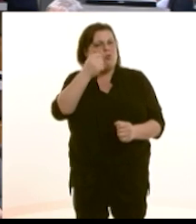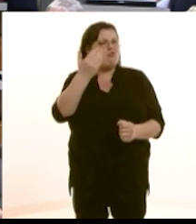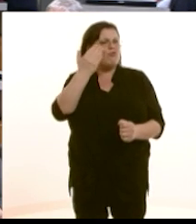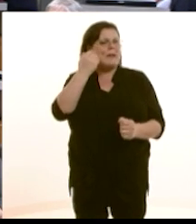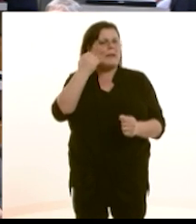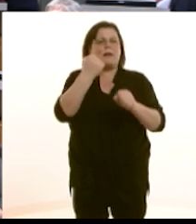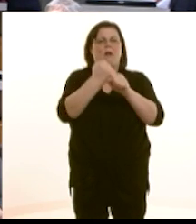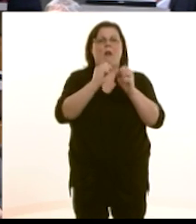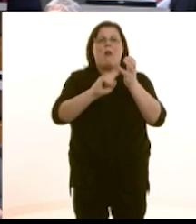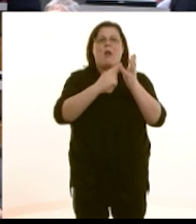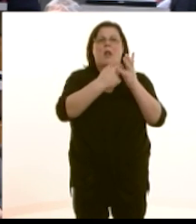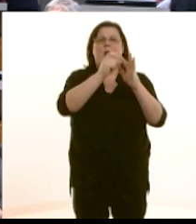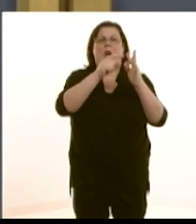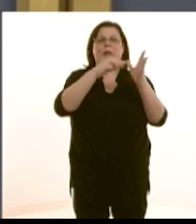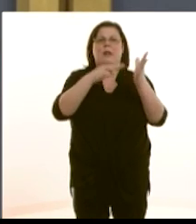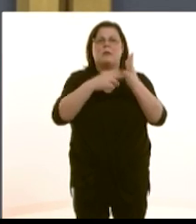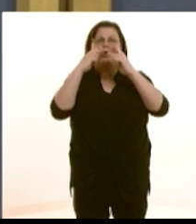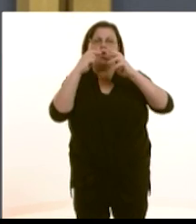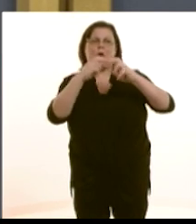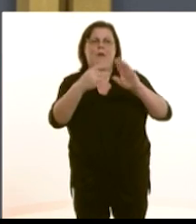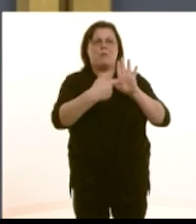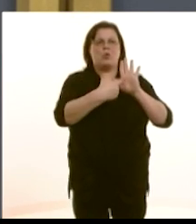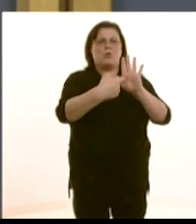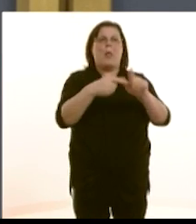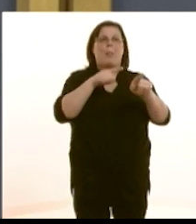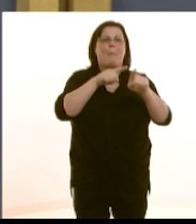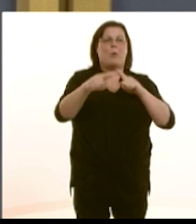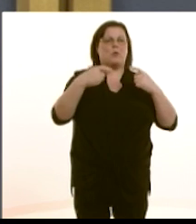survey in ëThe Guardianí that found that the vast majority of social workers are happy